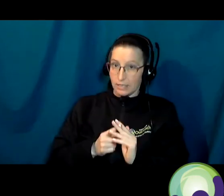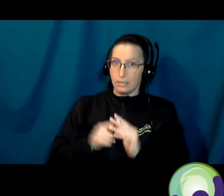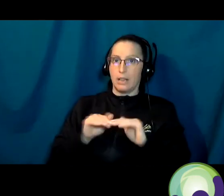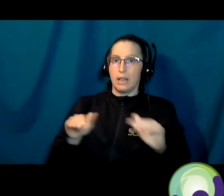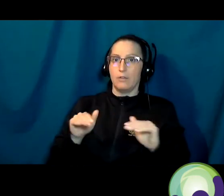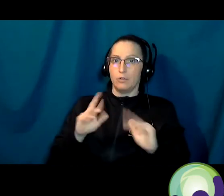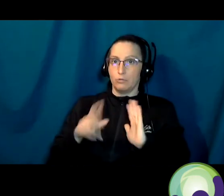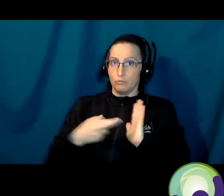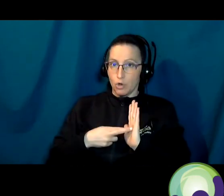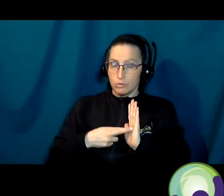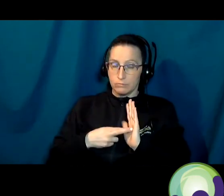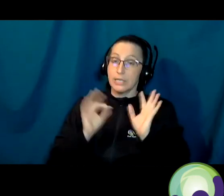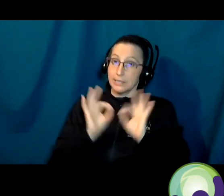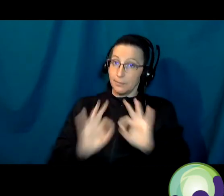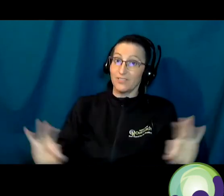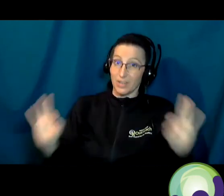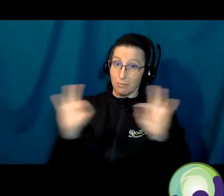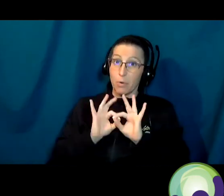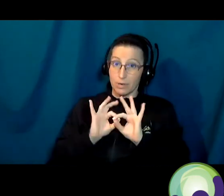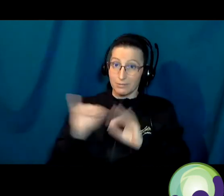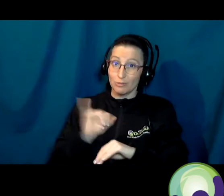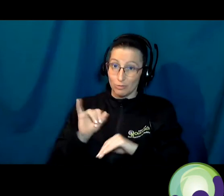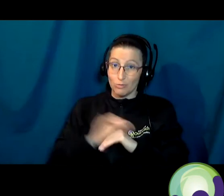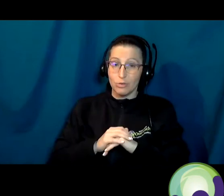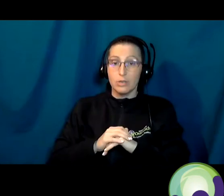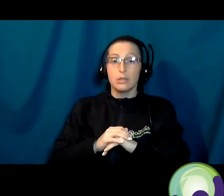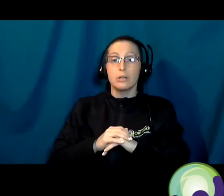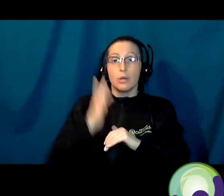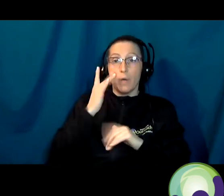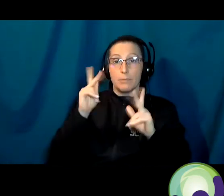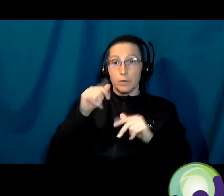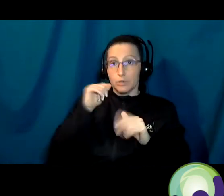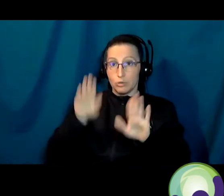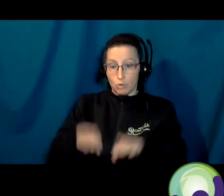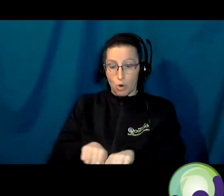is a very critical role, because the next person who opens that box is our customer.